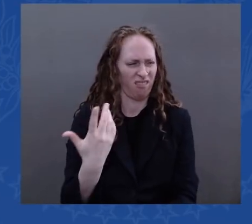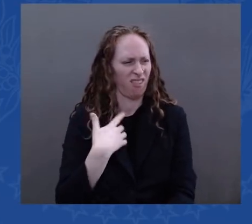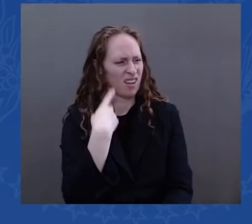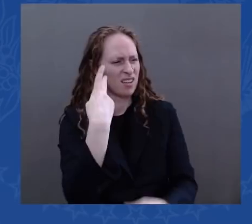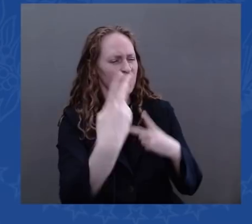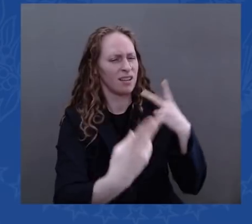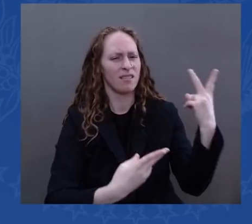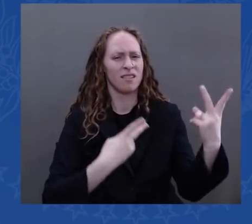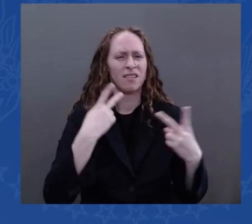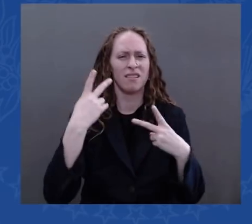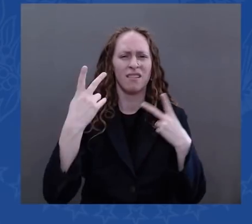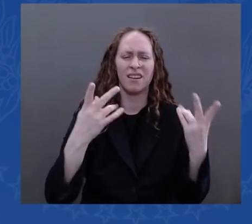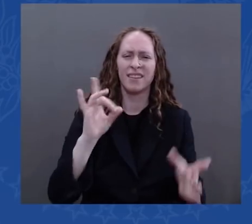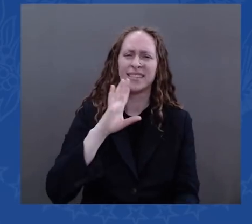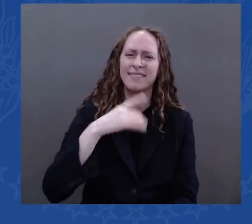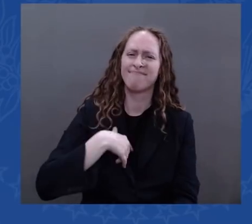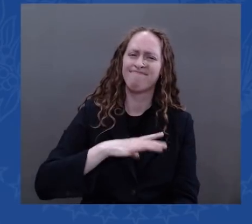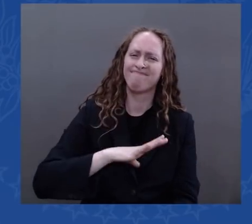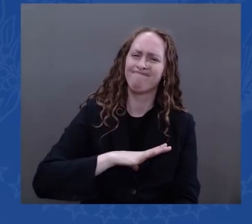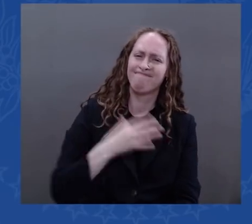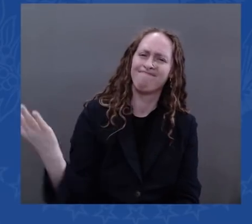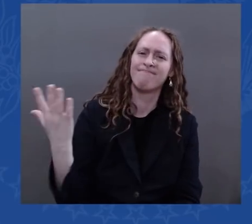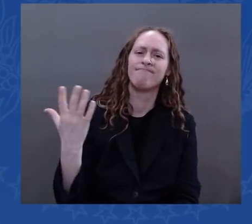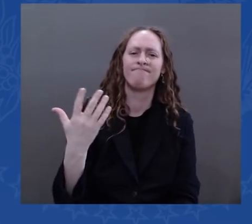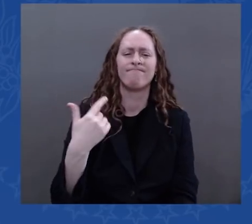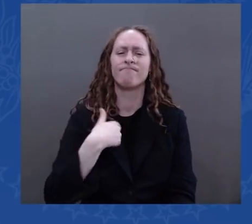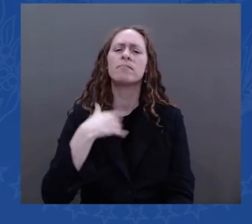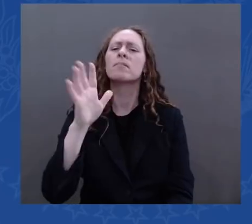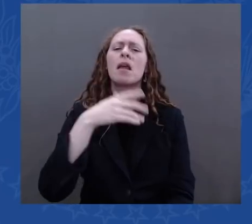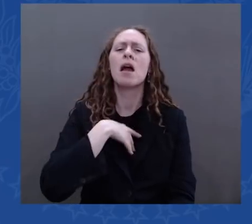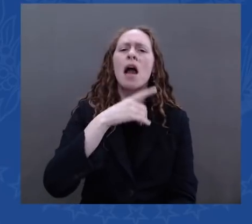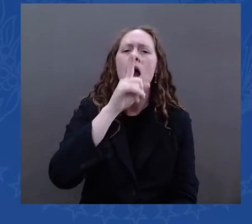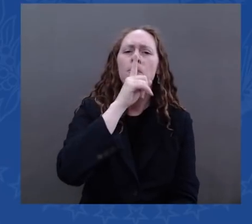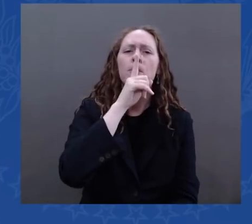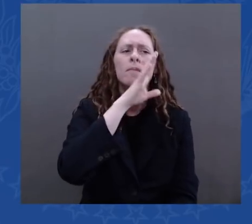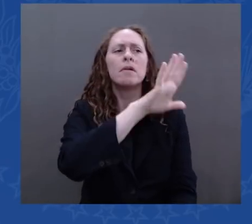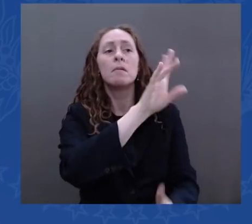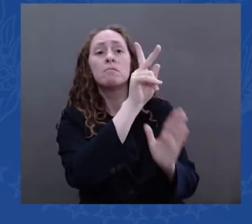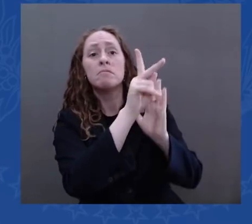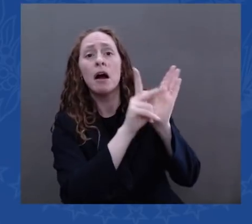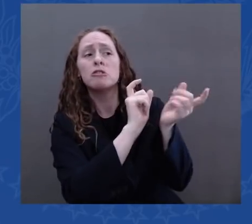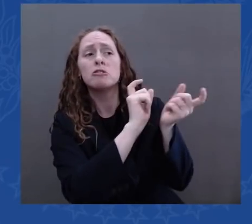And I think that, you know, if he continues on this course that he's on,